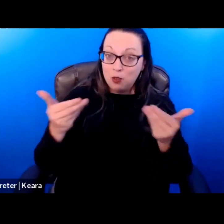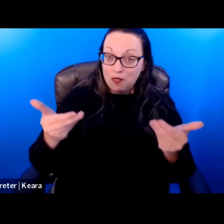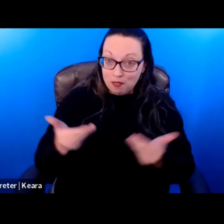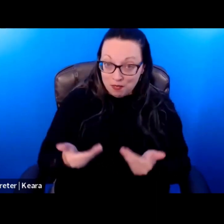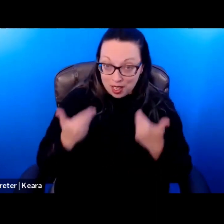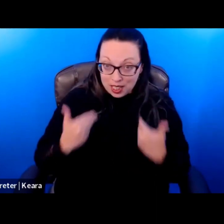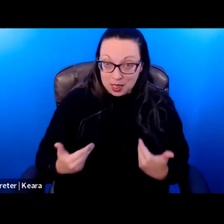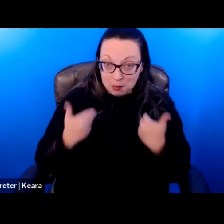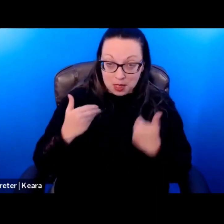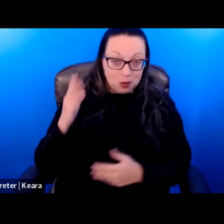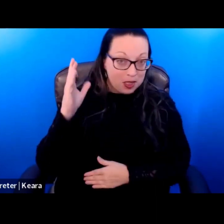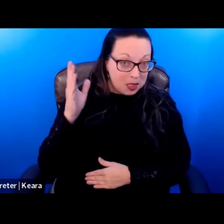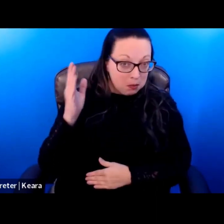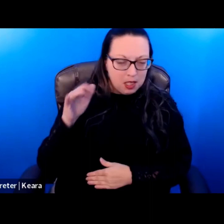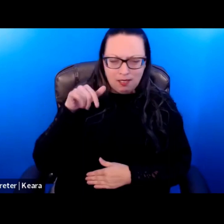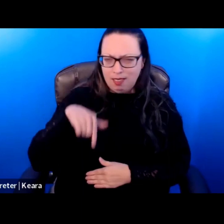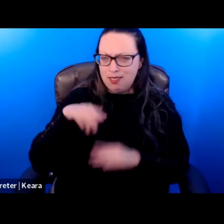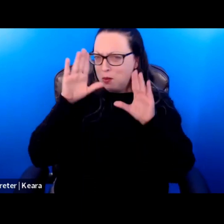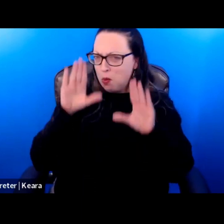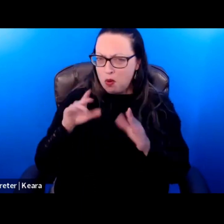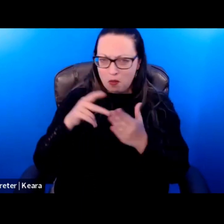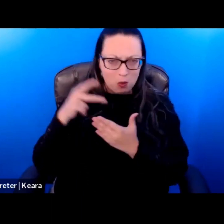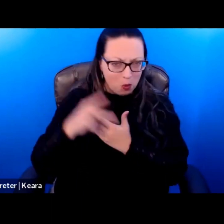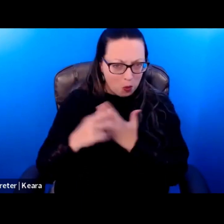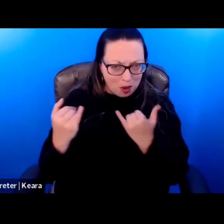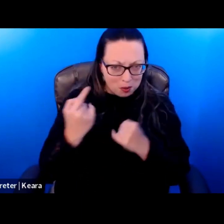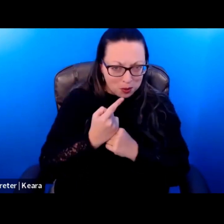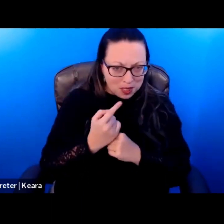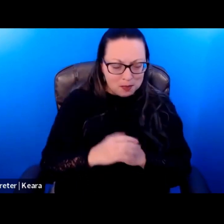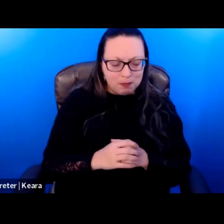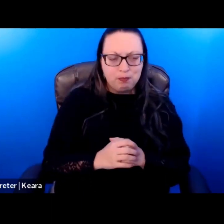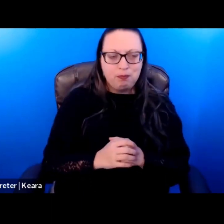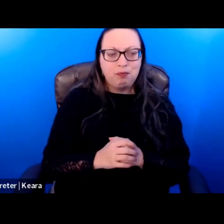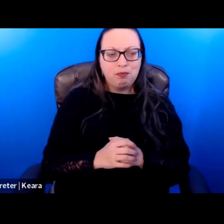outstanding program come to you from the perspective of